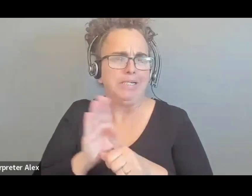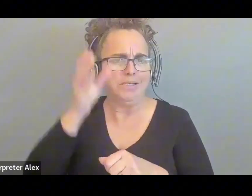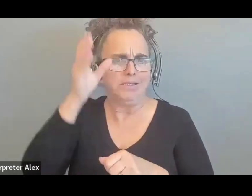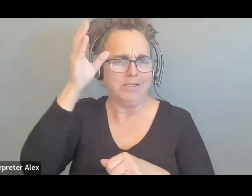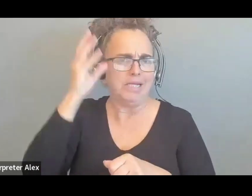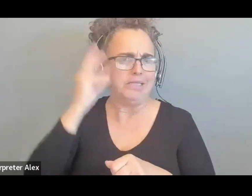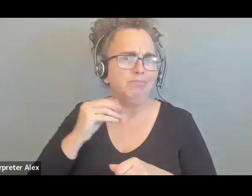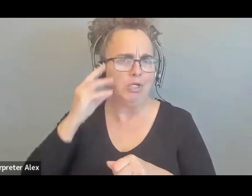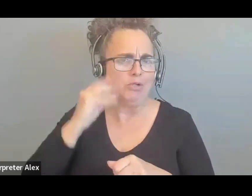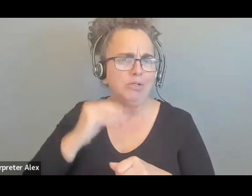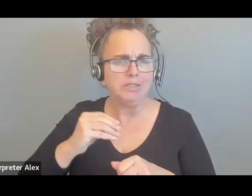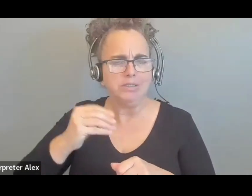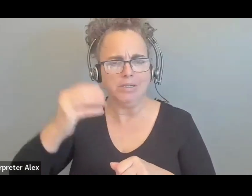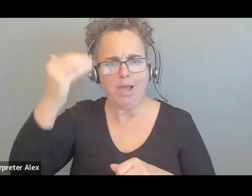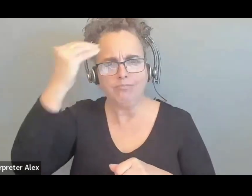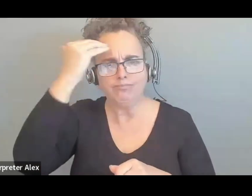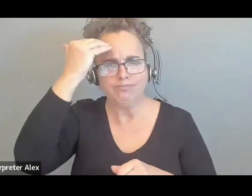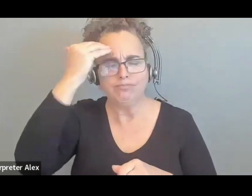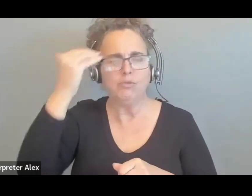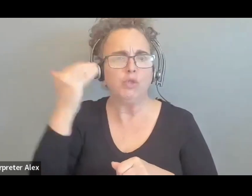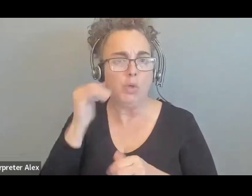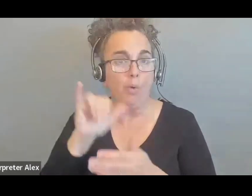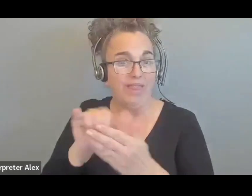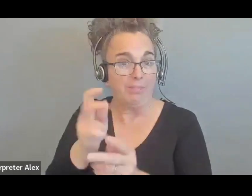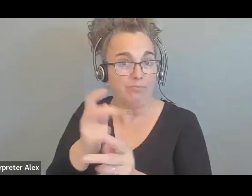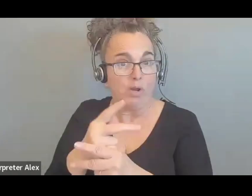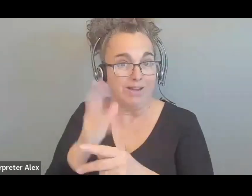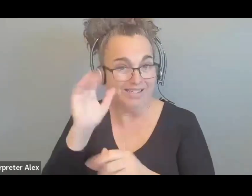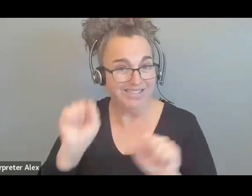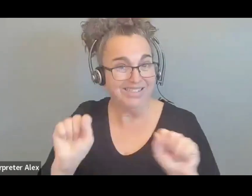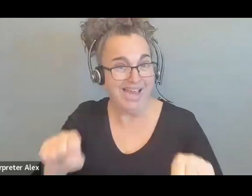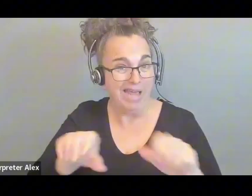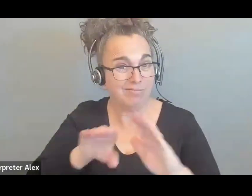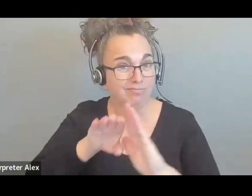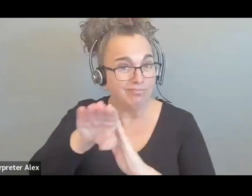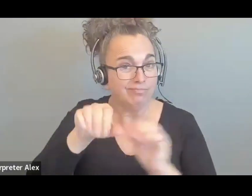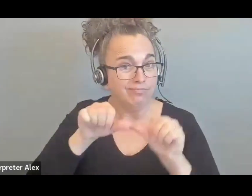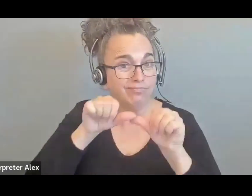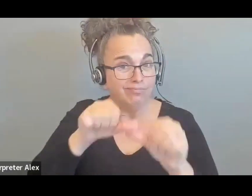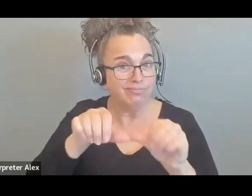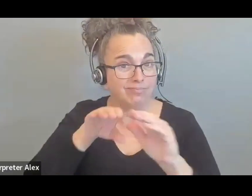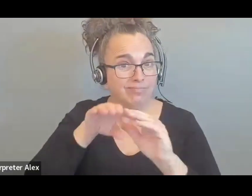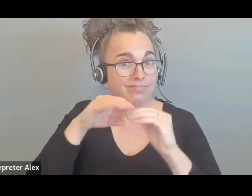There are many opportunities for people to build individualized assistive technology.